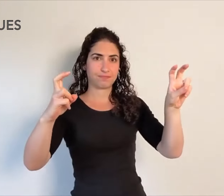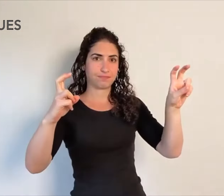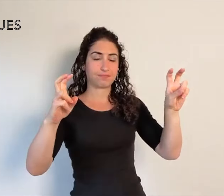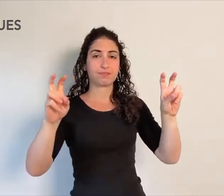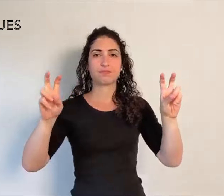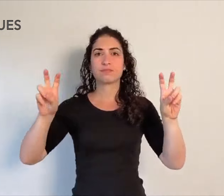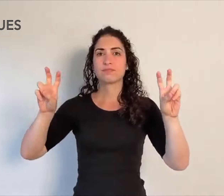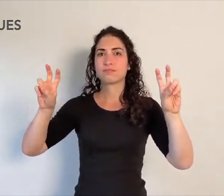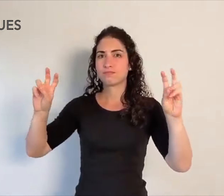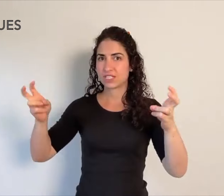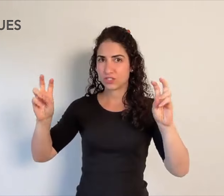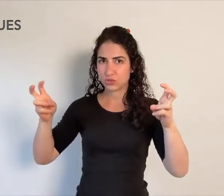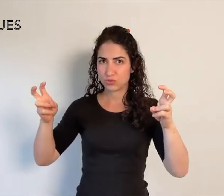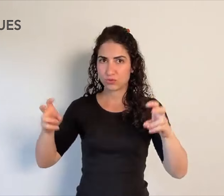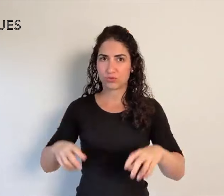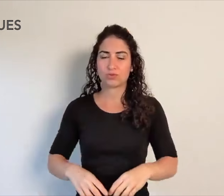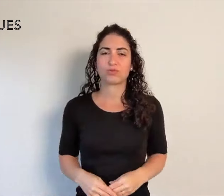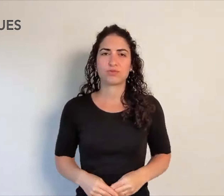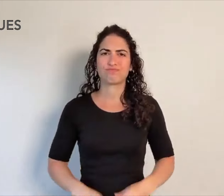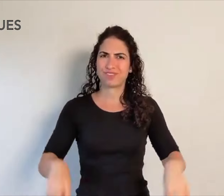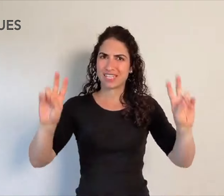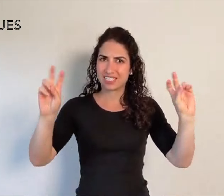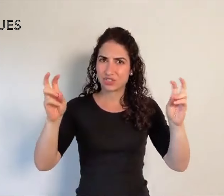ISSUES